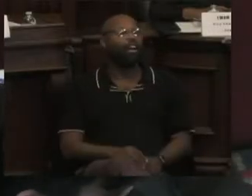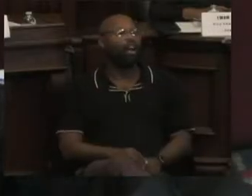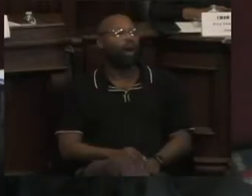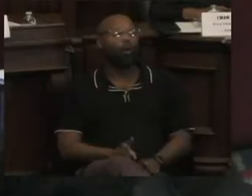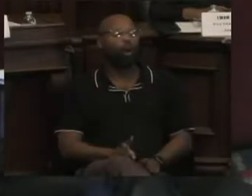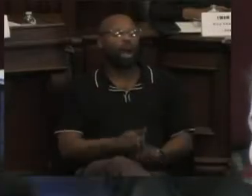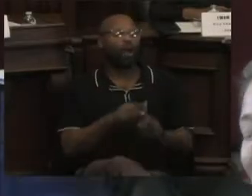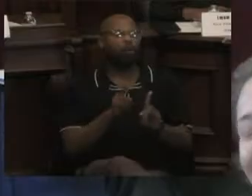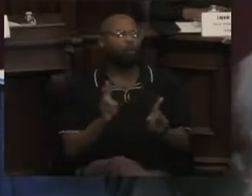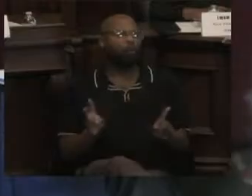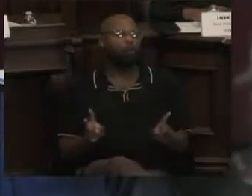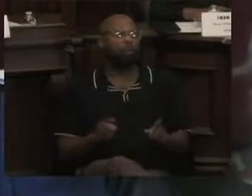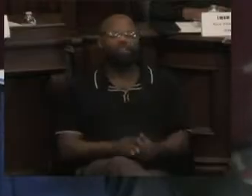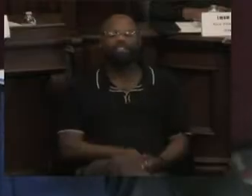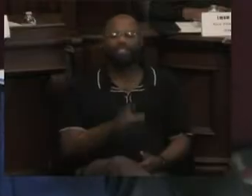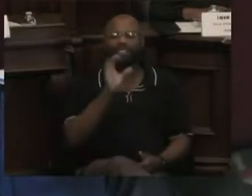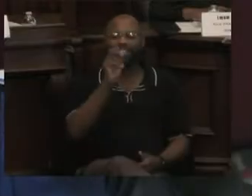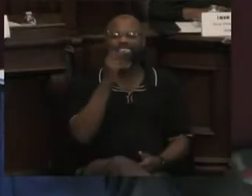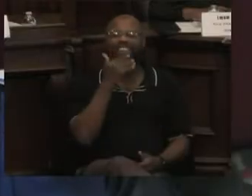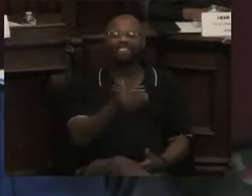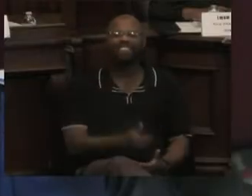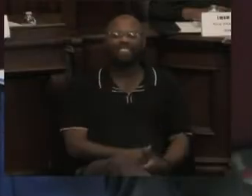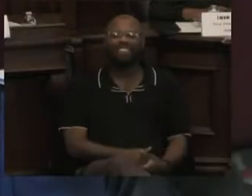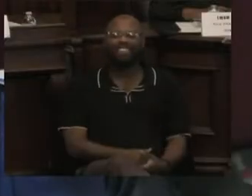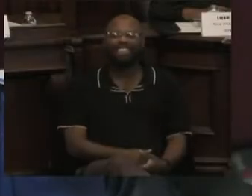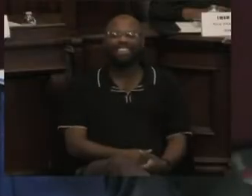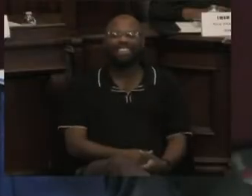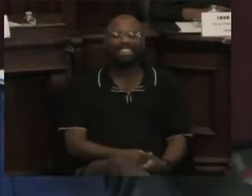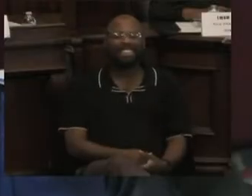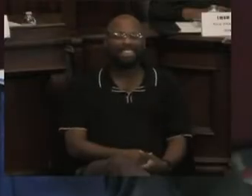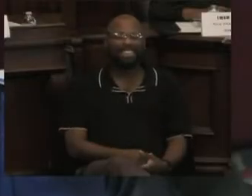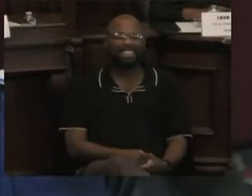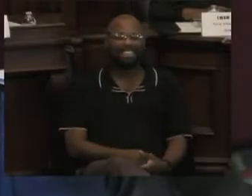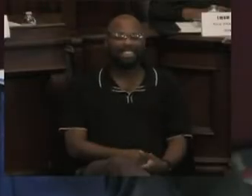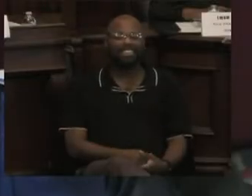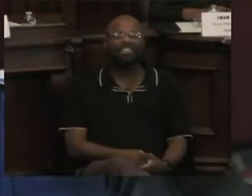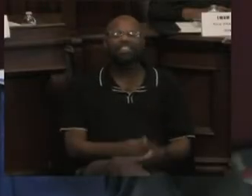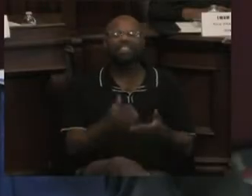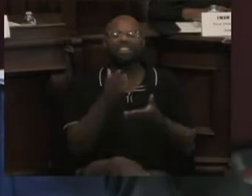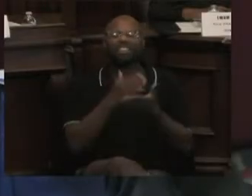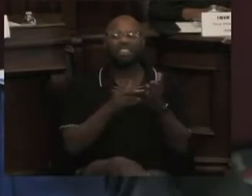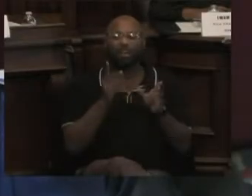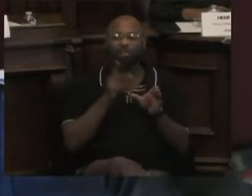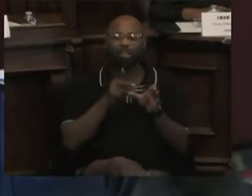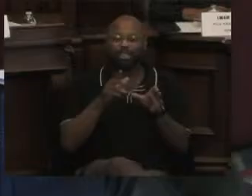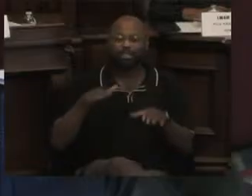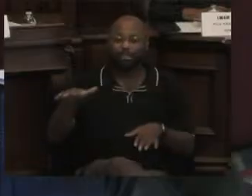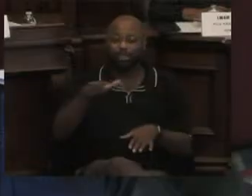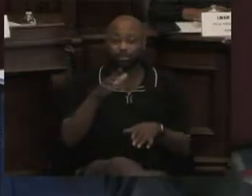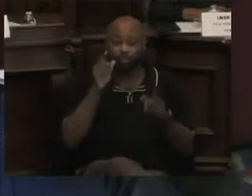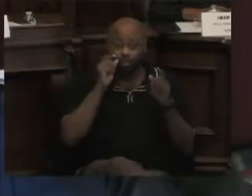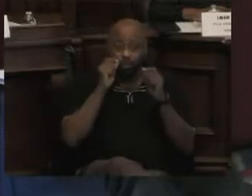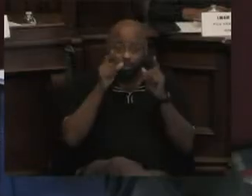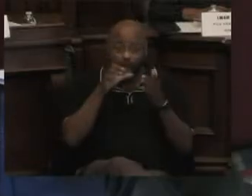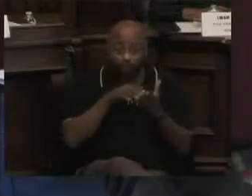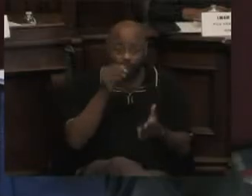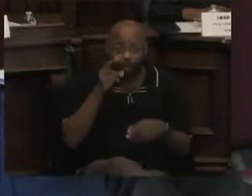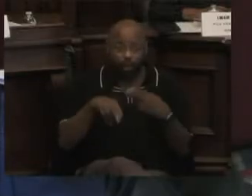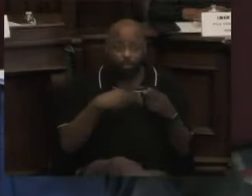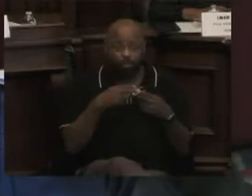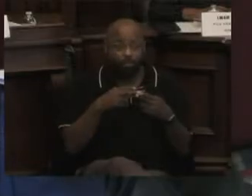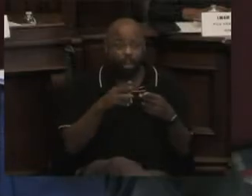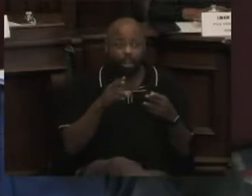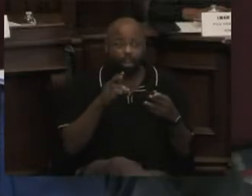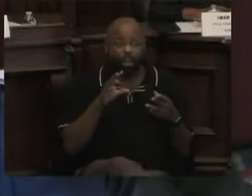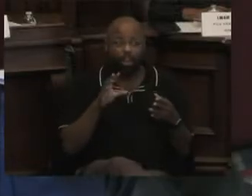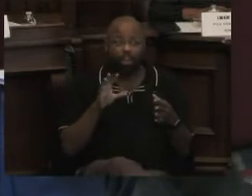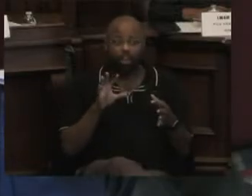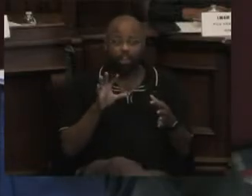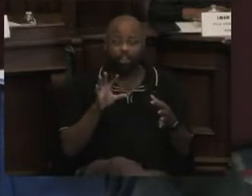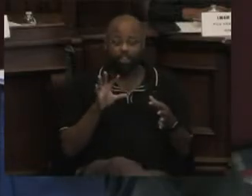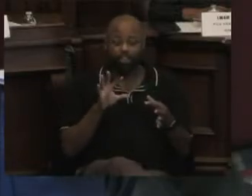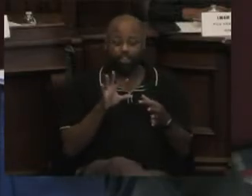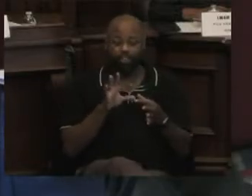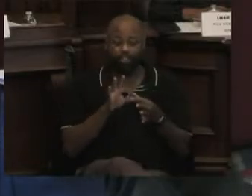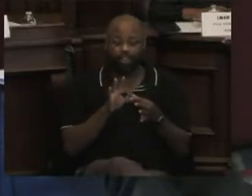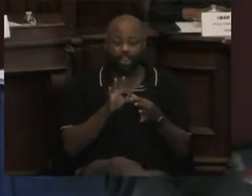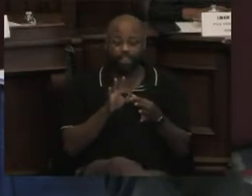Oh, perfect. Oh. Okay. So some